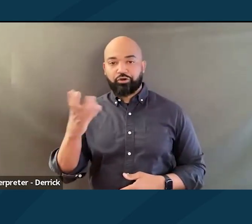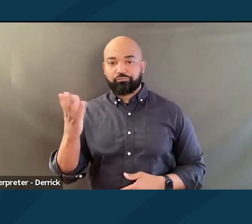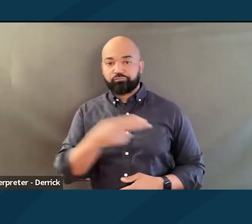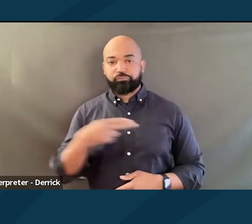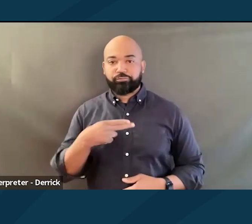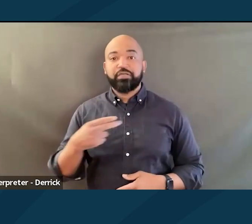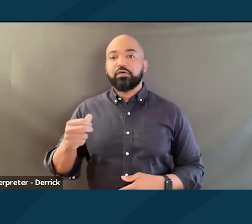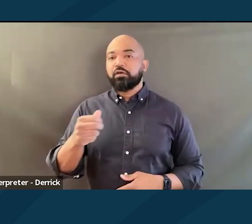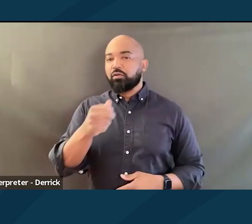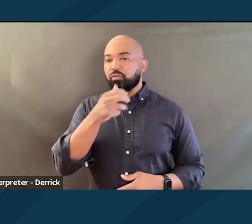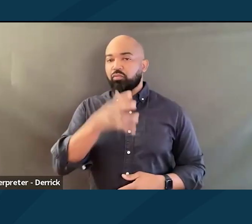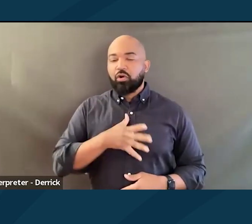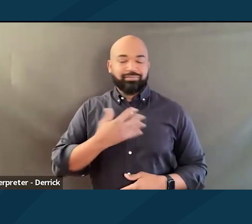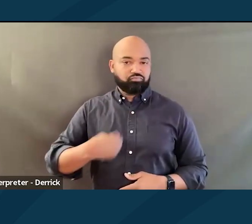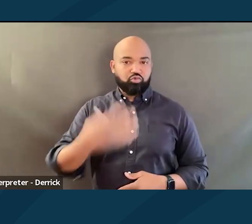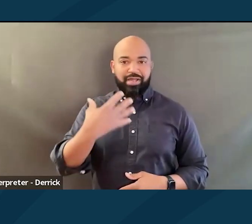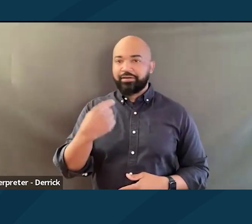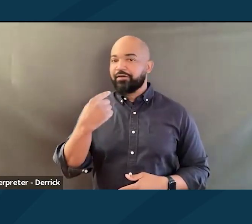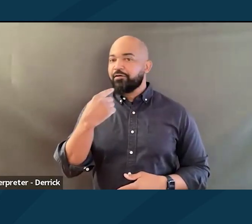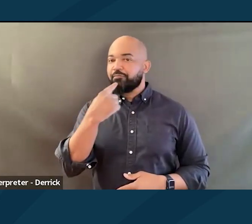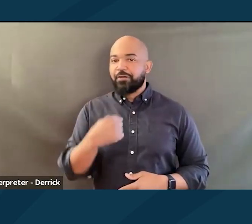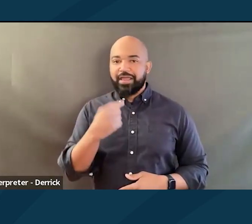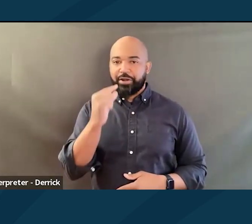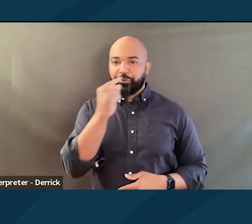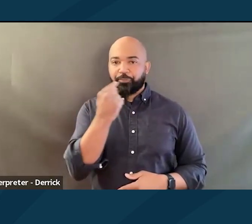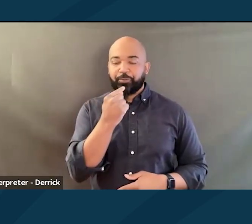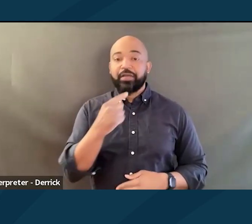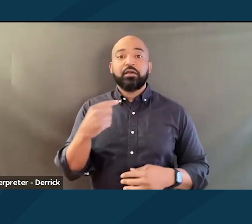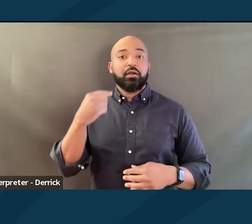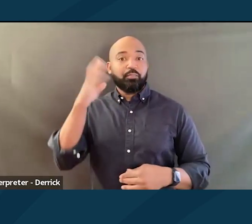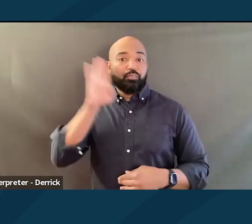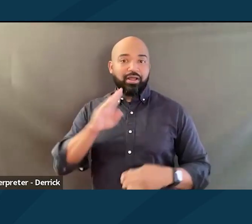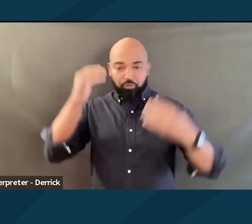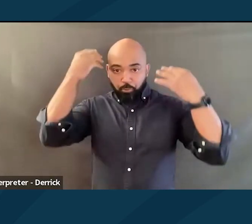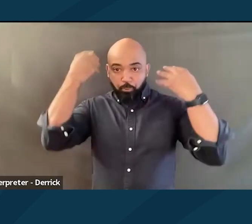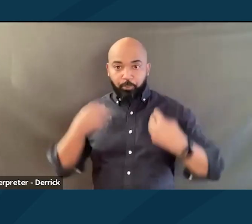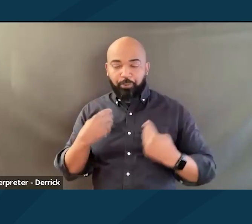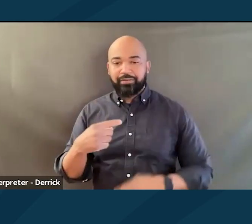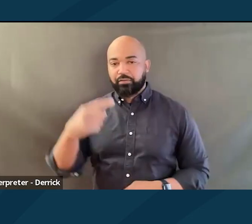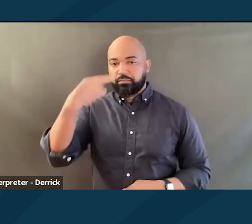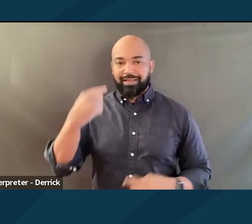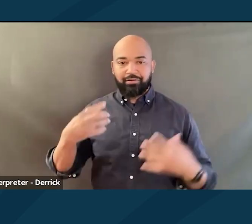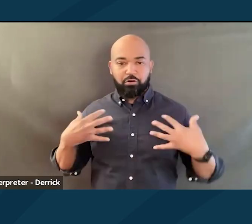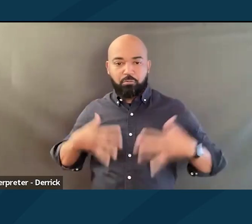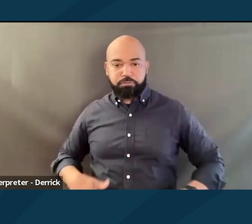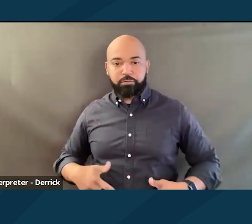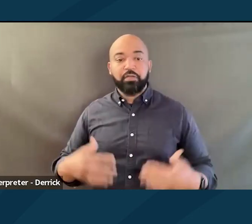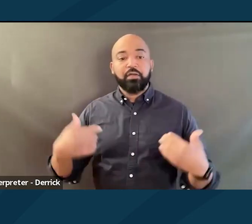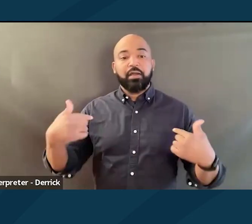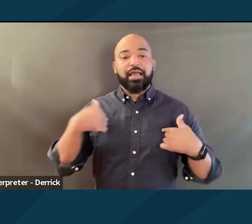wearing a black dress and red lipstick and I serve as the president and CEO of the American Association of People with Disabilities.